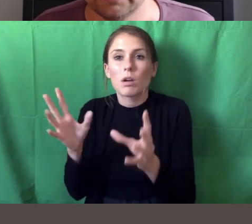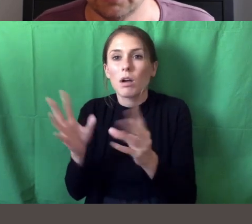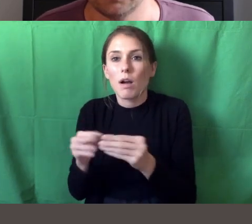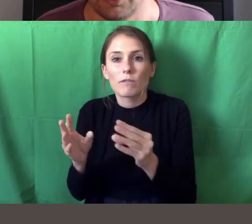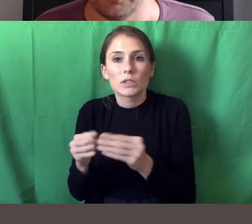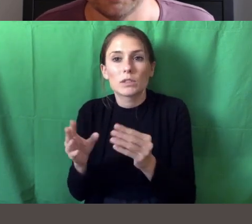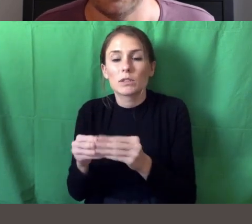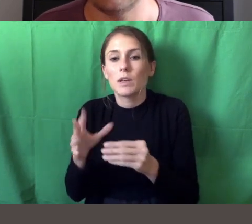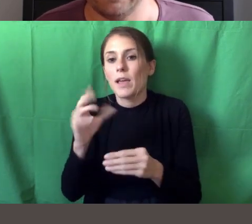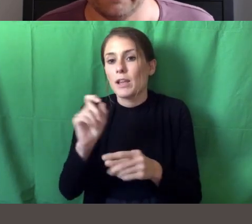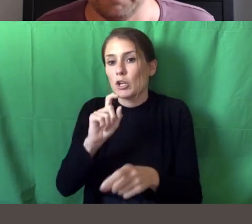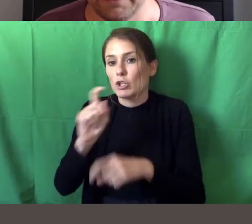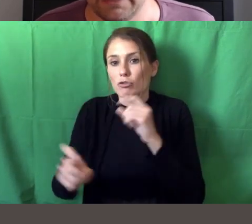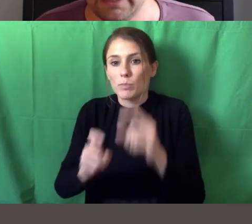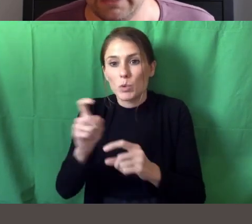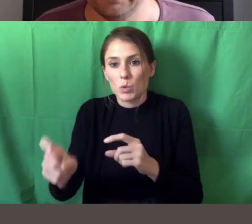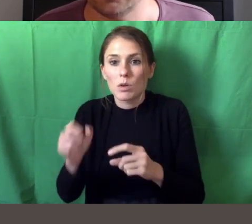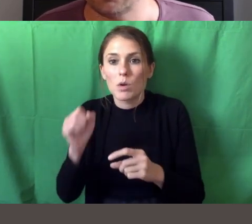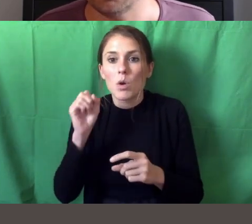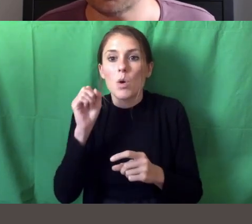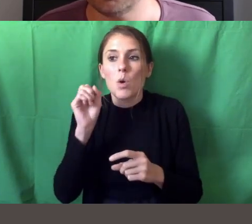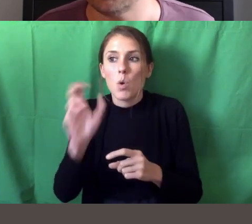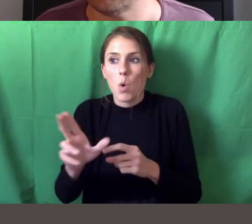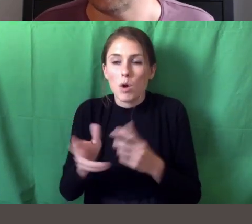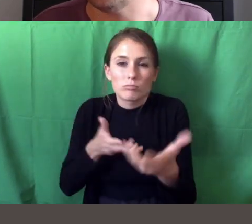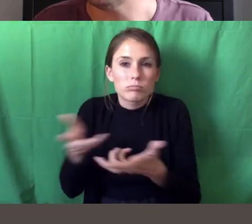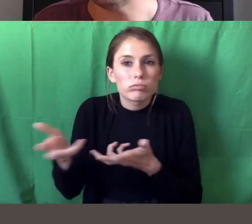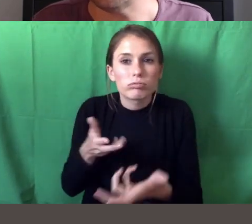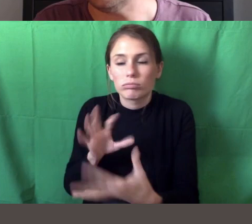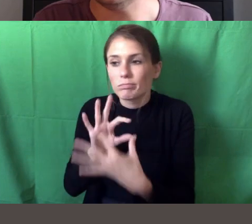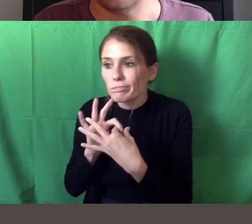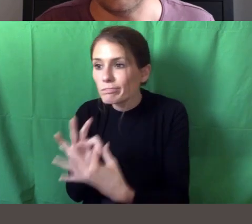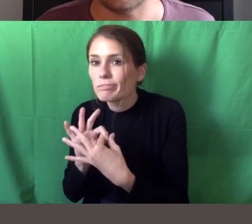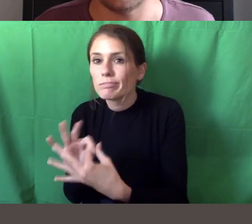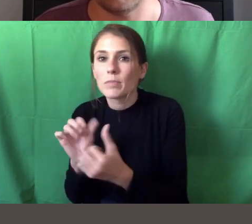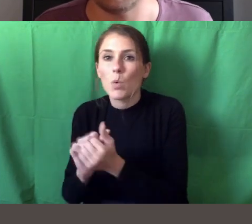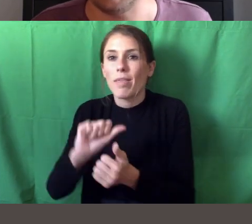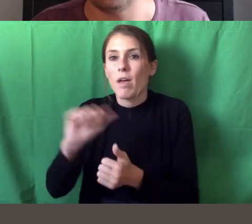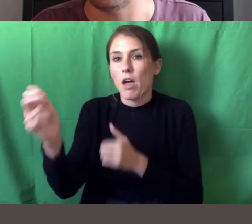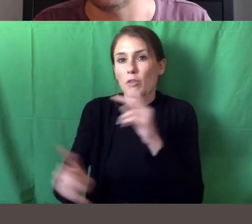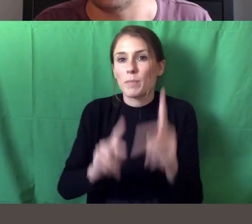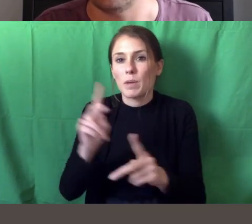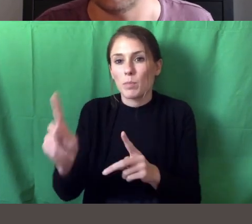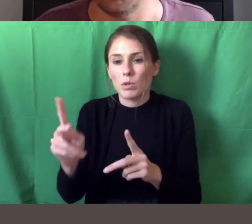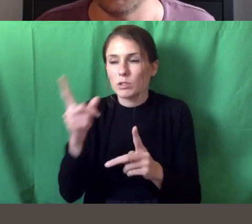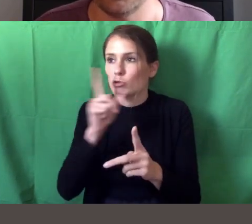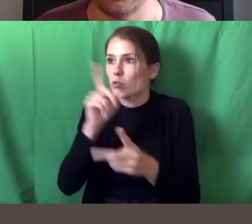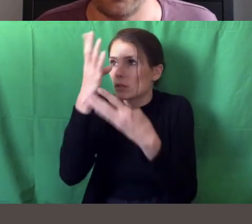you go and attend conferences, go to conferences and attend them, and to contribute or interact